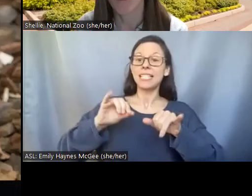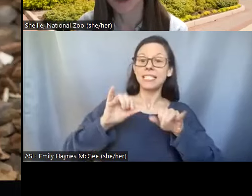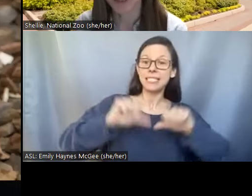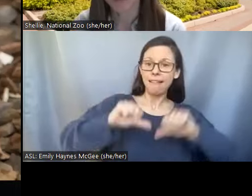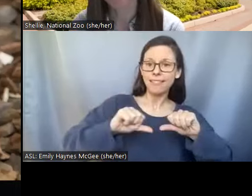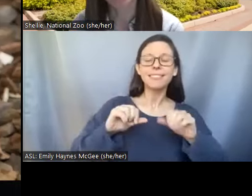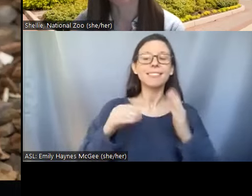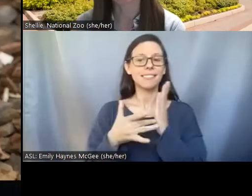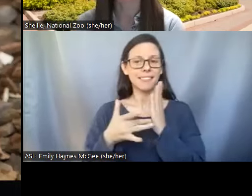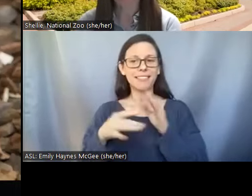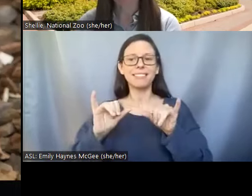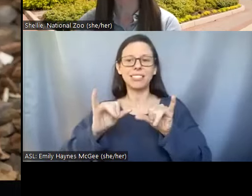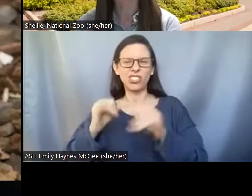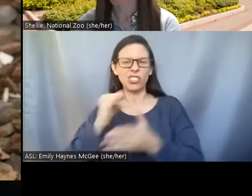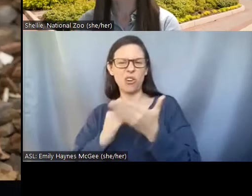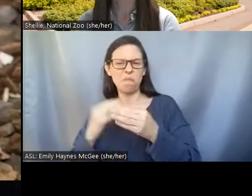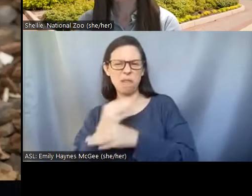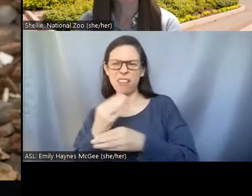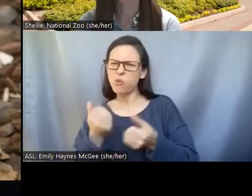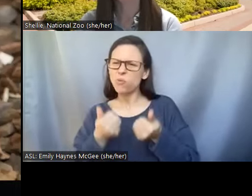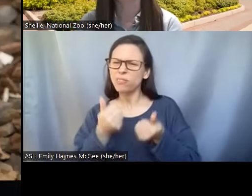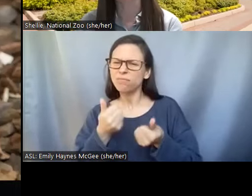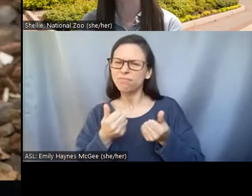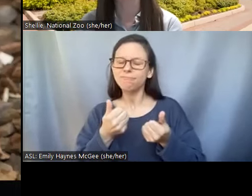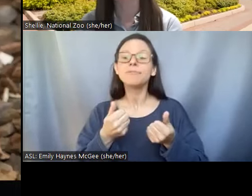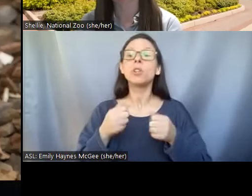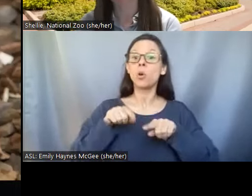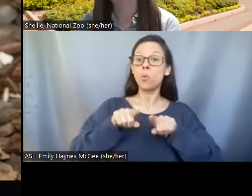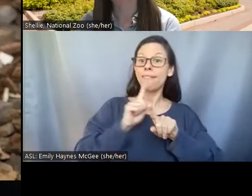While you take some time to answer that poll, I'm going to go over the format of the program today.